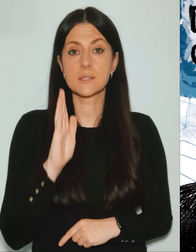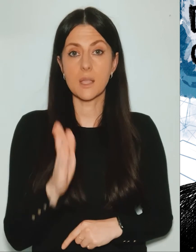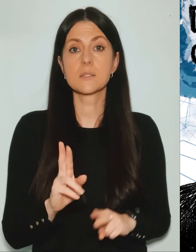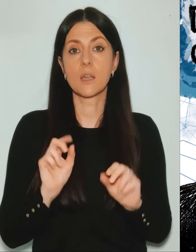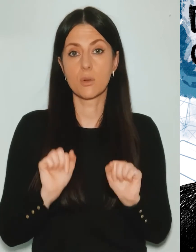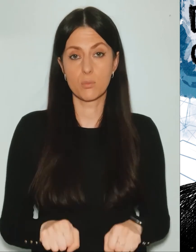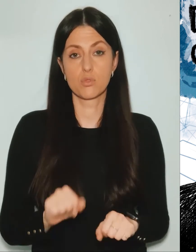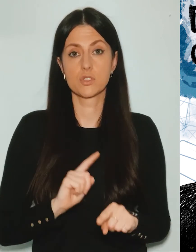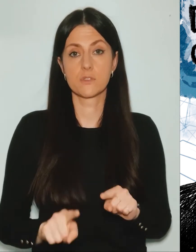Everything will be Ukraine!